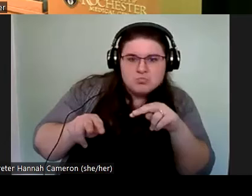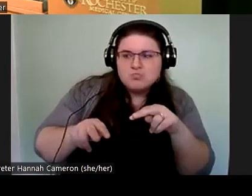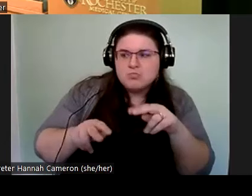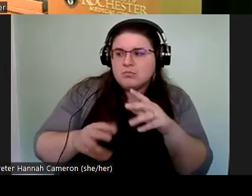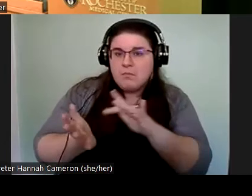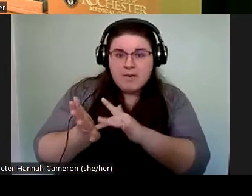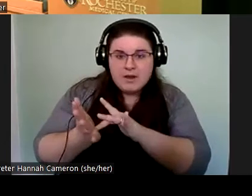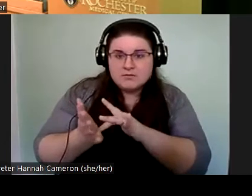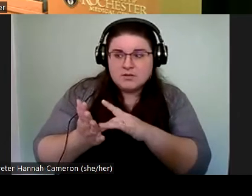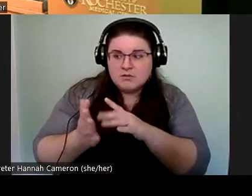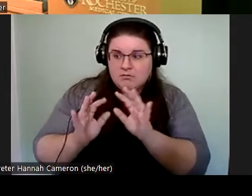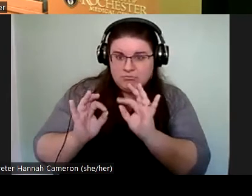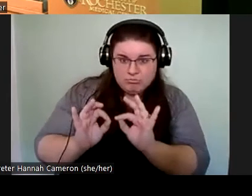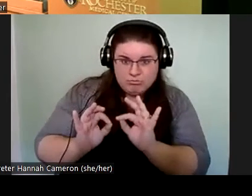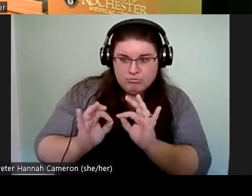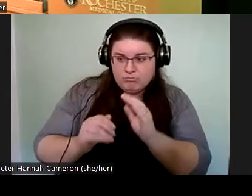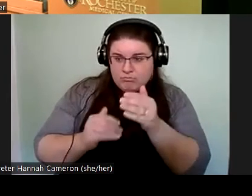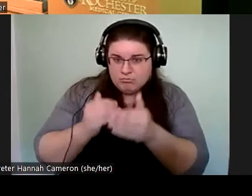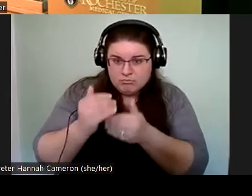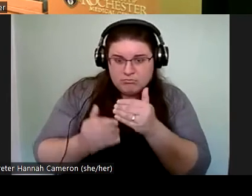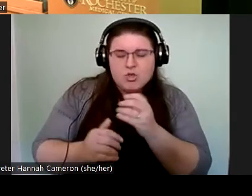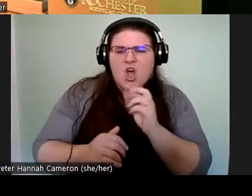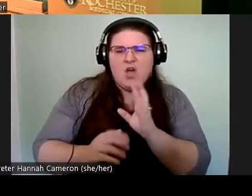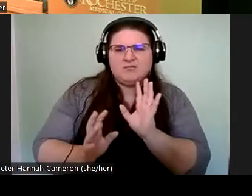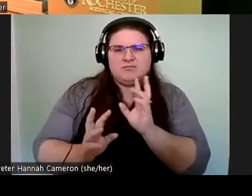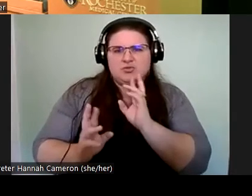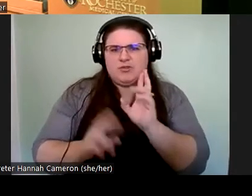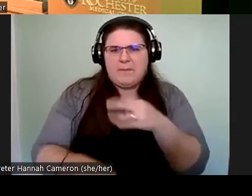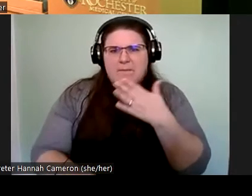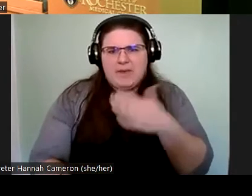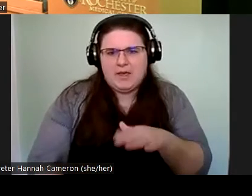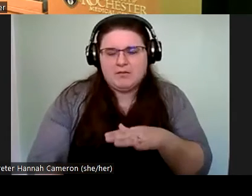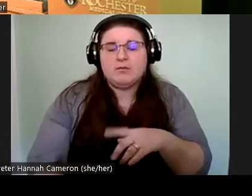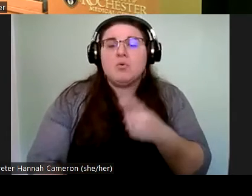um in a way that maybe you won't notice um people don't notice dry mouth right away but a parent